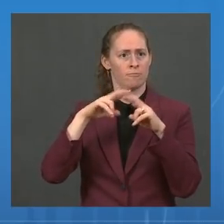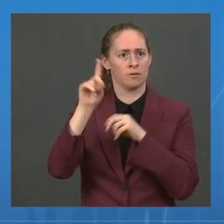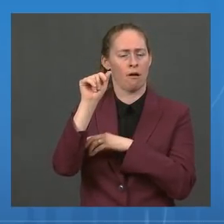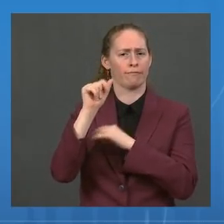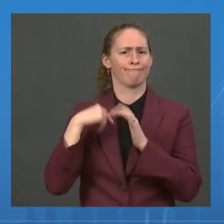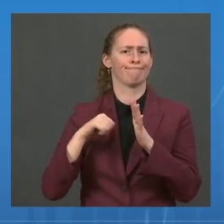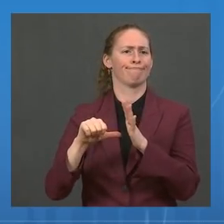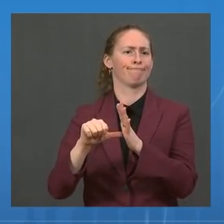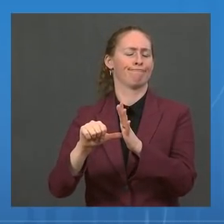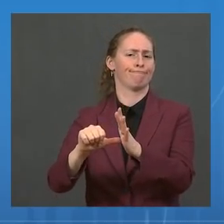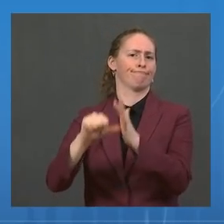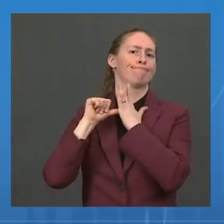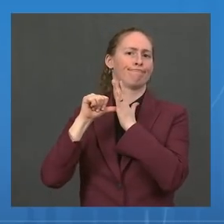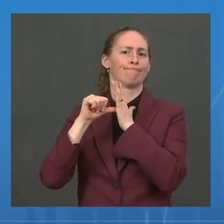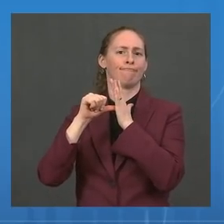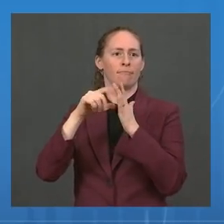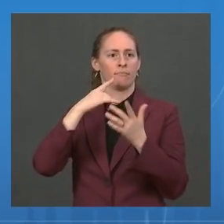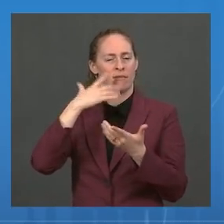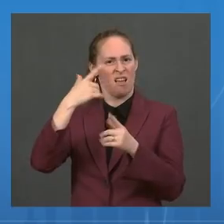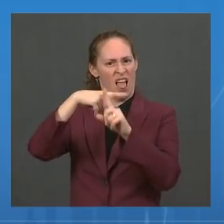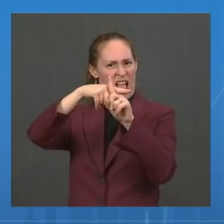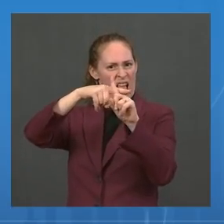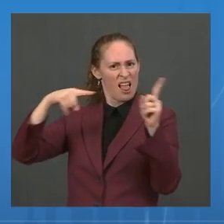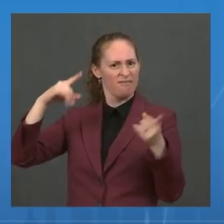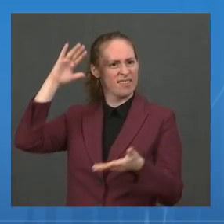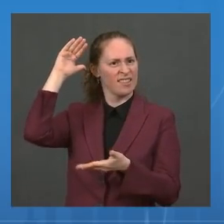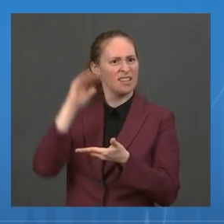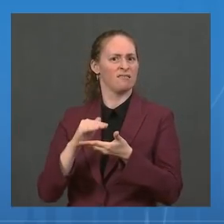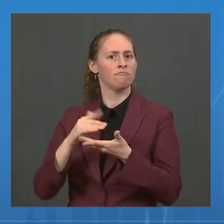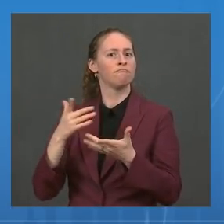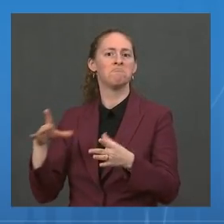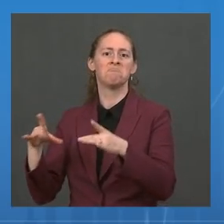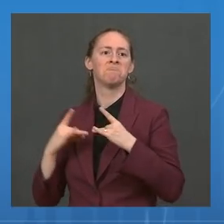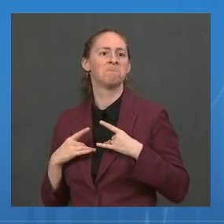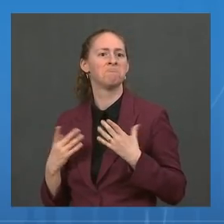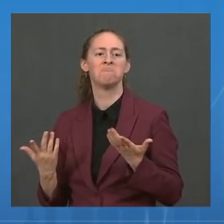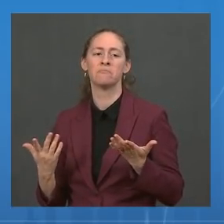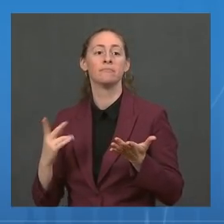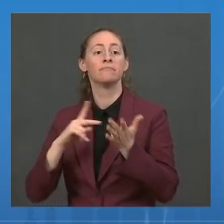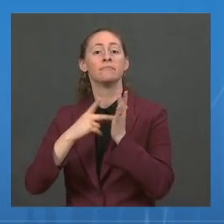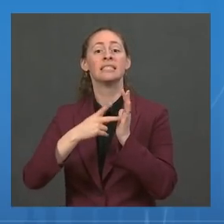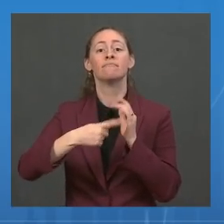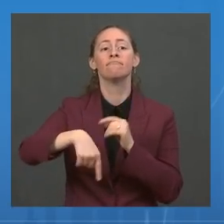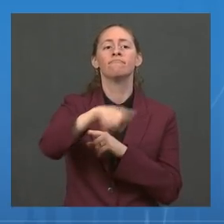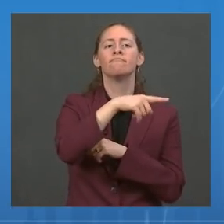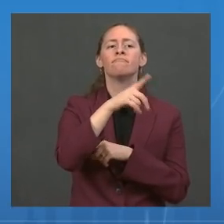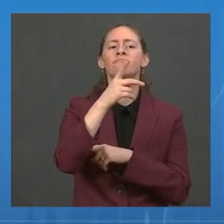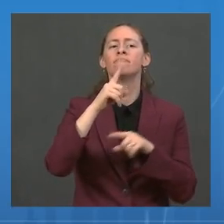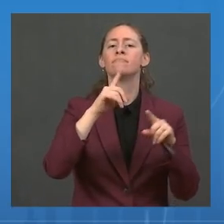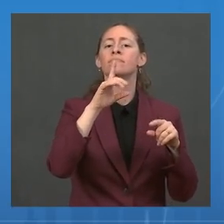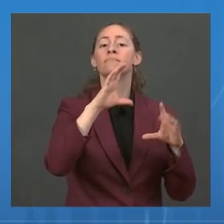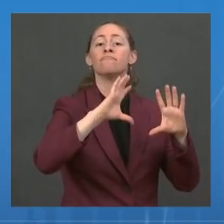Of importance is that in the placebo group there were eight deaths, and in the treatment group there were no deaths.